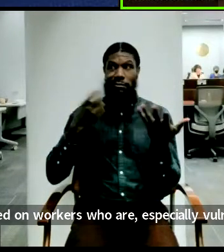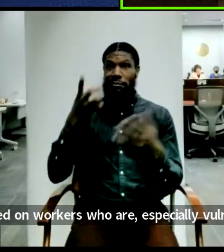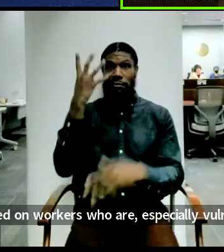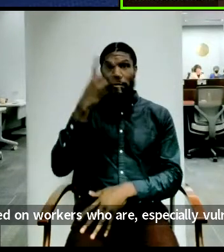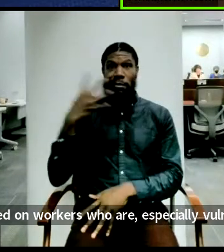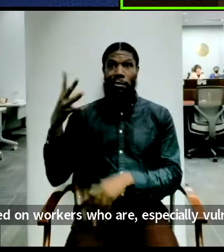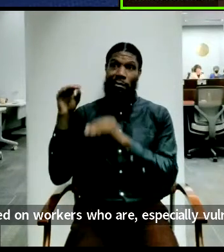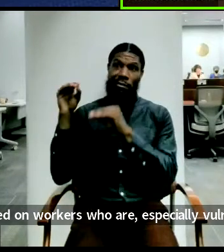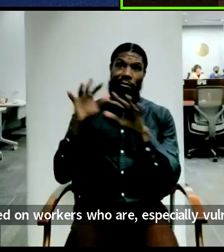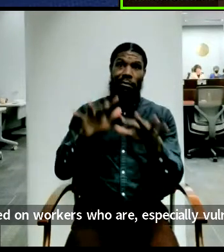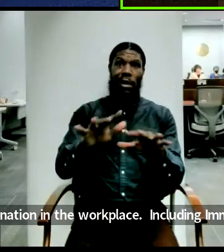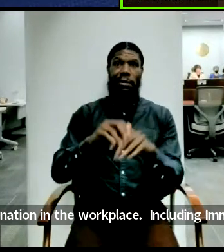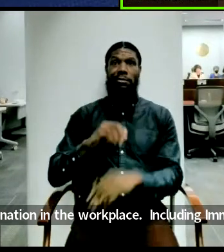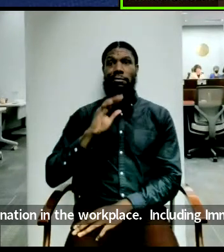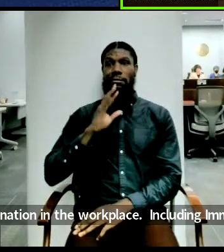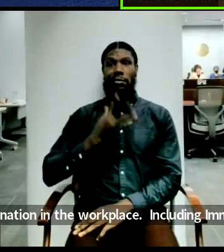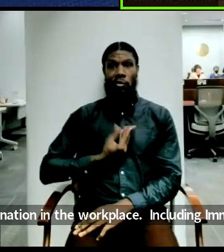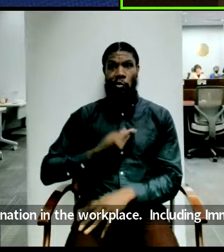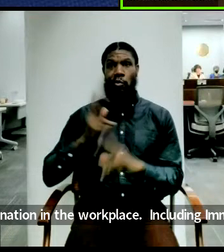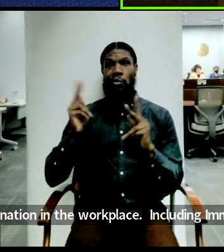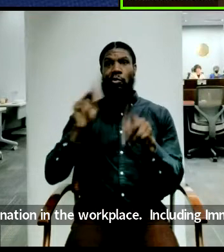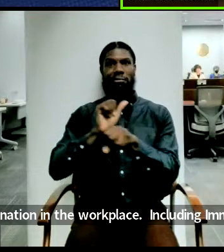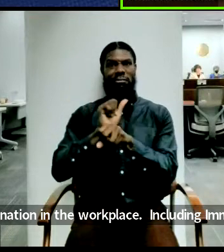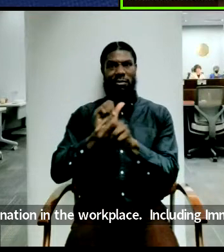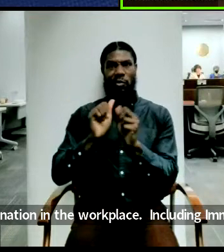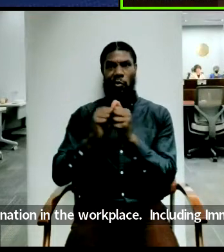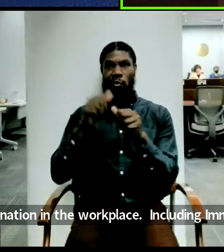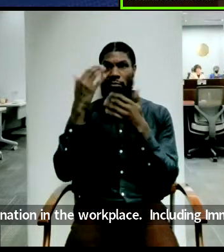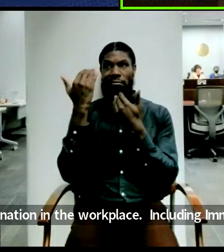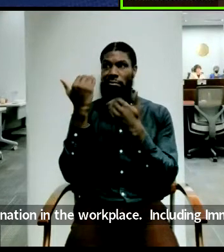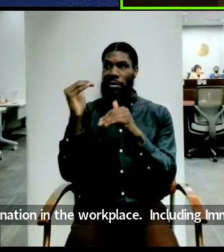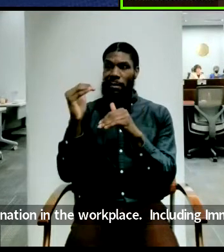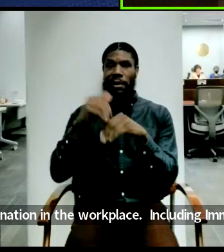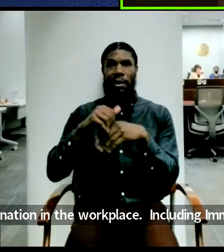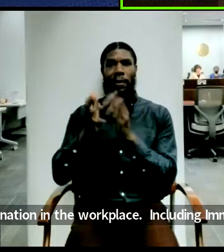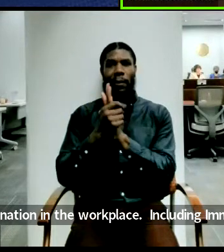transgender individuals, workers with limited proficiency in English